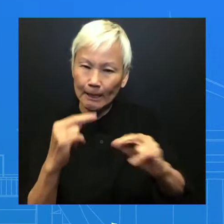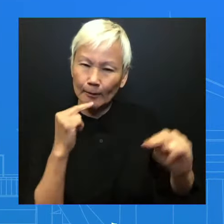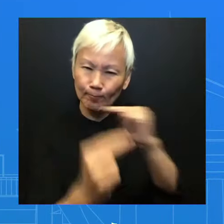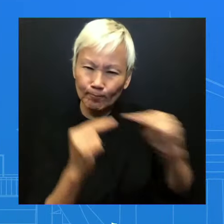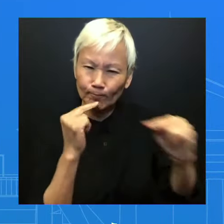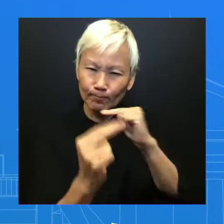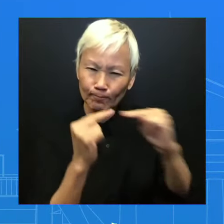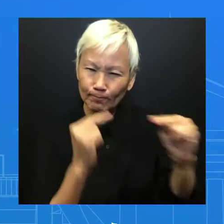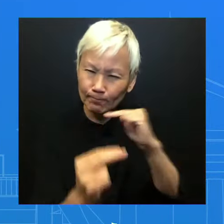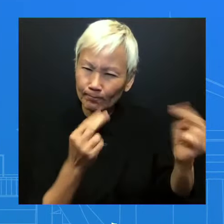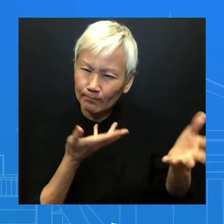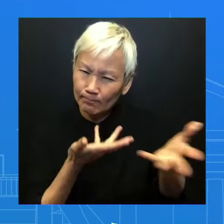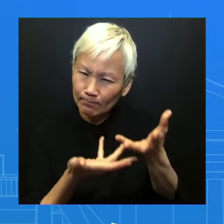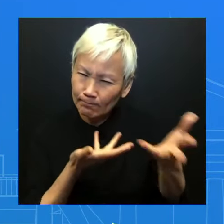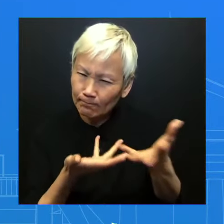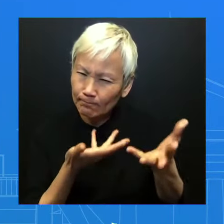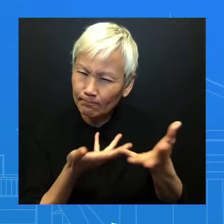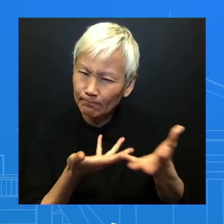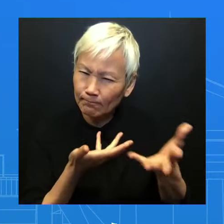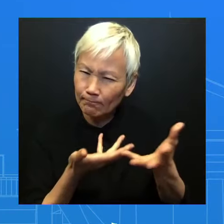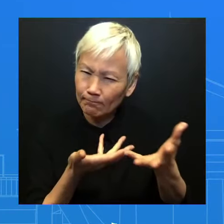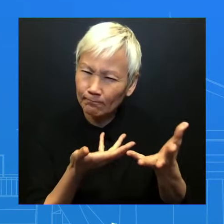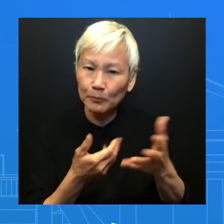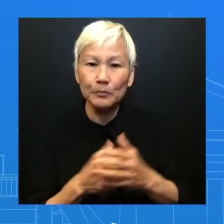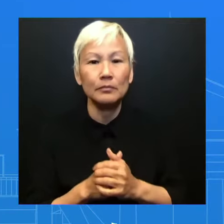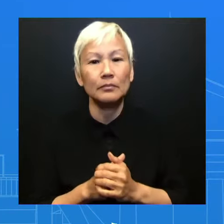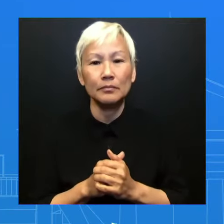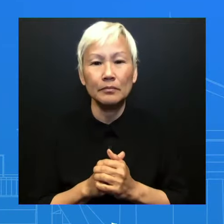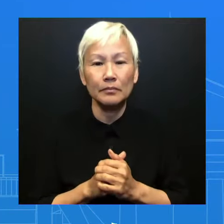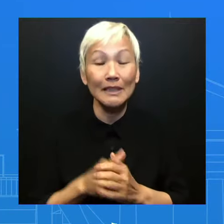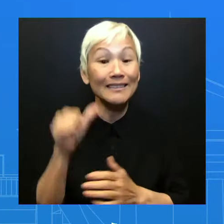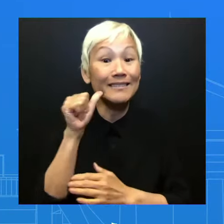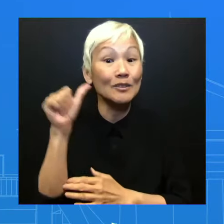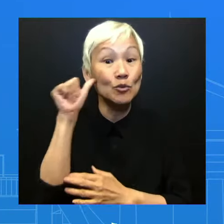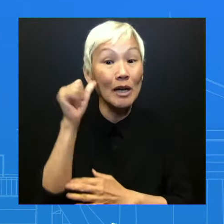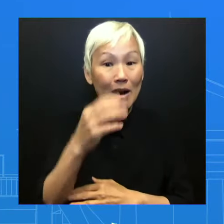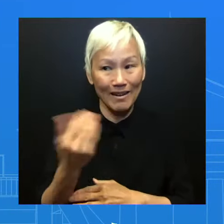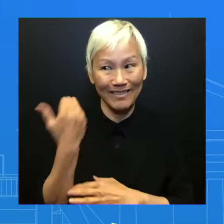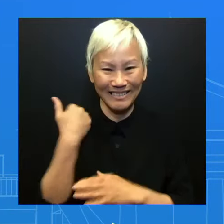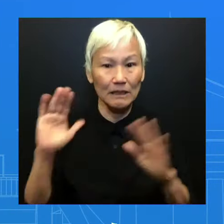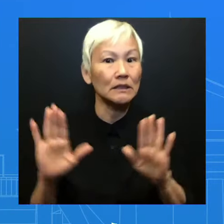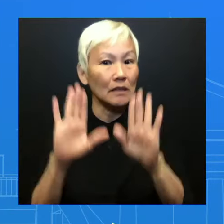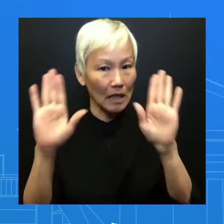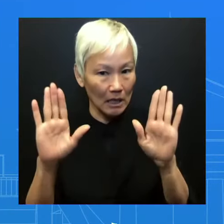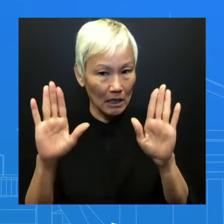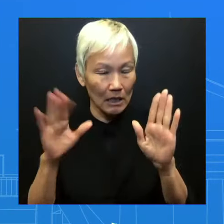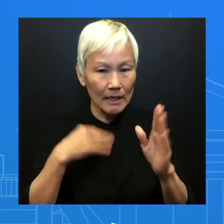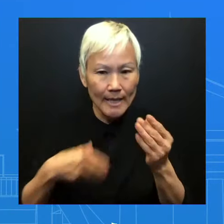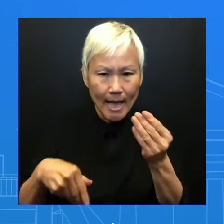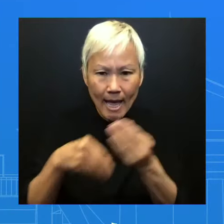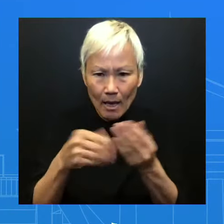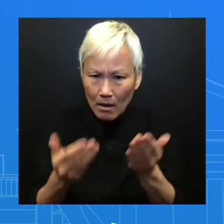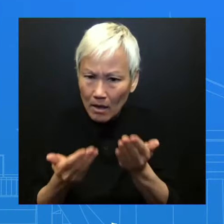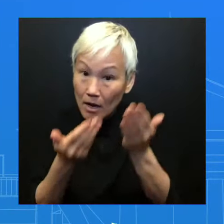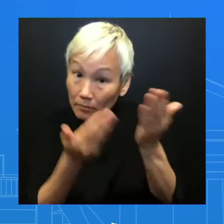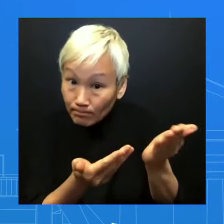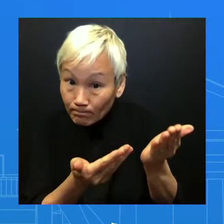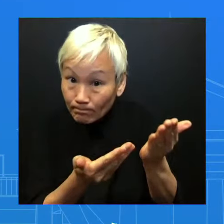and as the President mentioned on Sunday, we offered an additional cut to the spending of $1 trillion on top of the $3 trillion